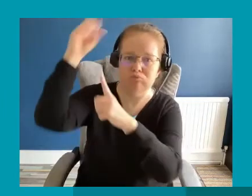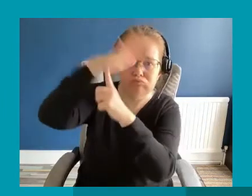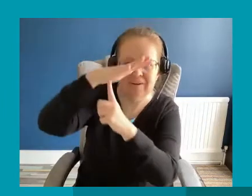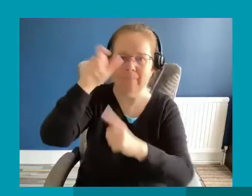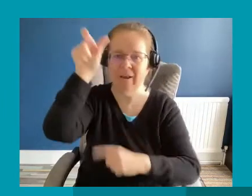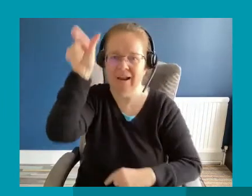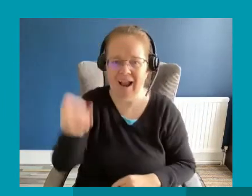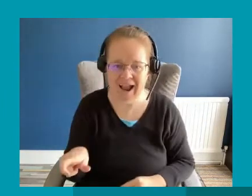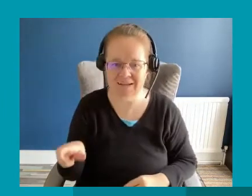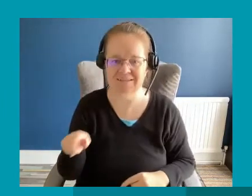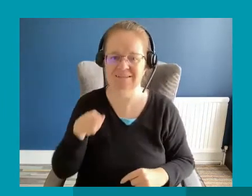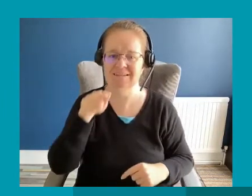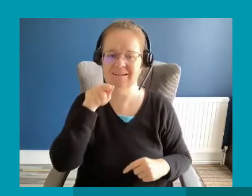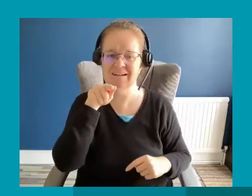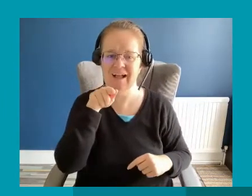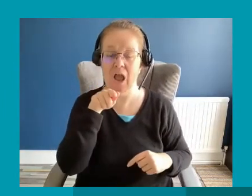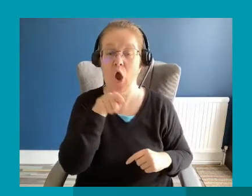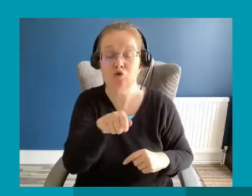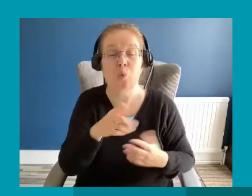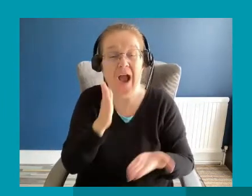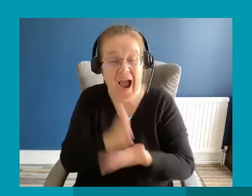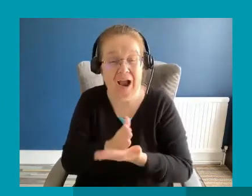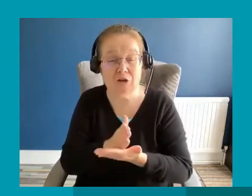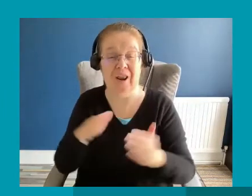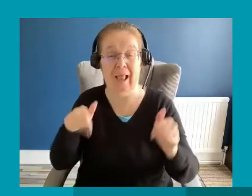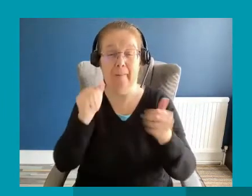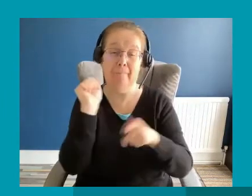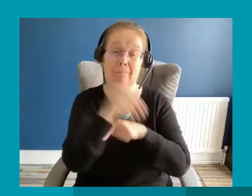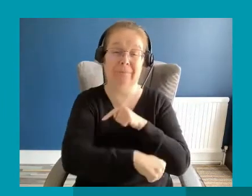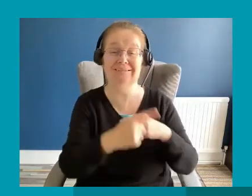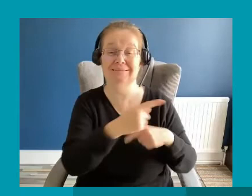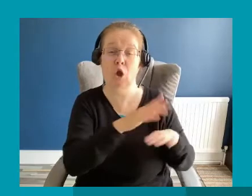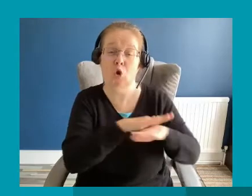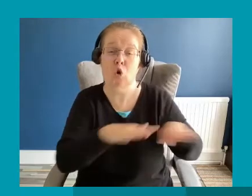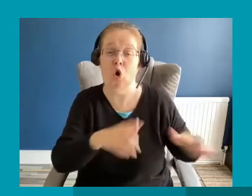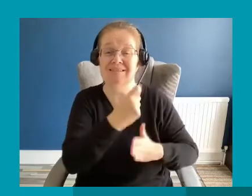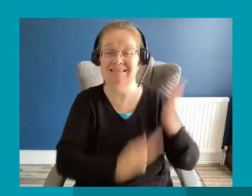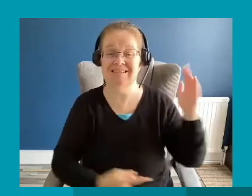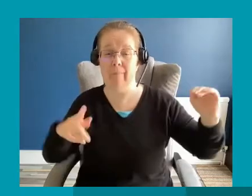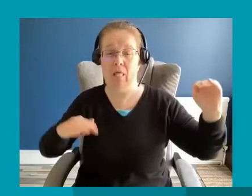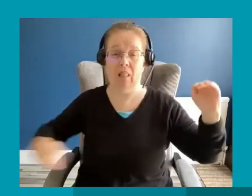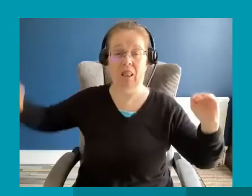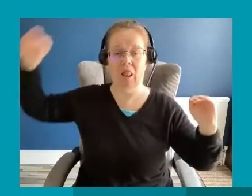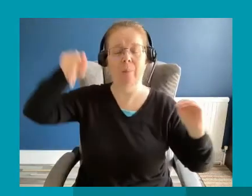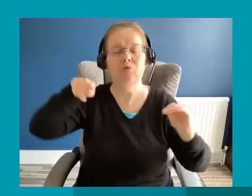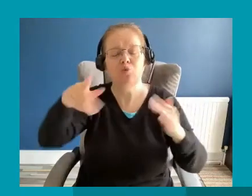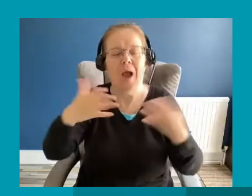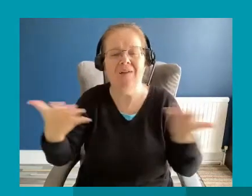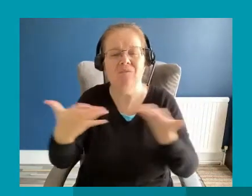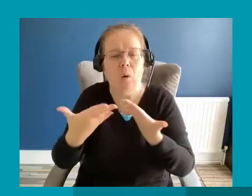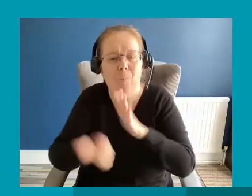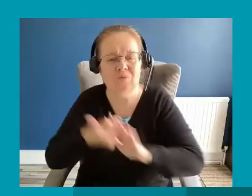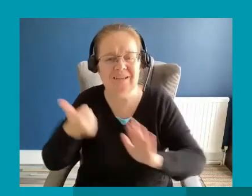at Evenbreak that you're even more so of a premium candidate OK, so acknowledge how you've overcome